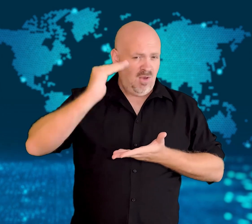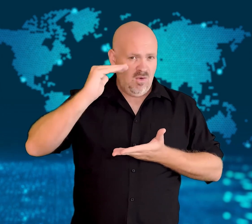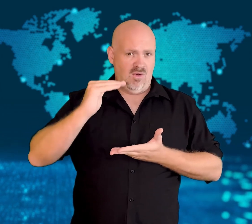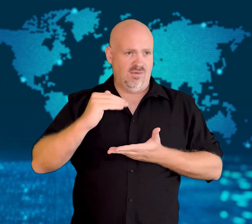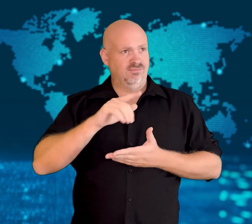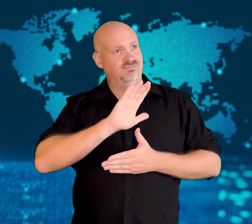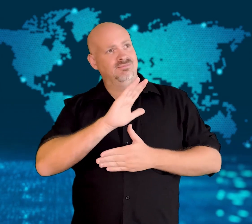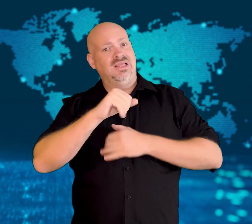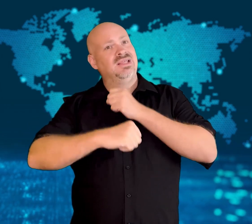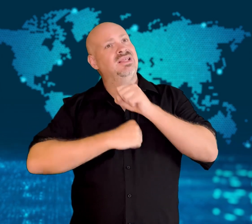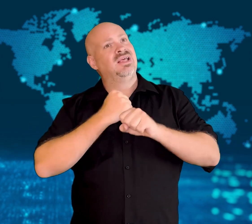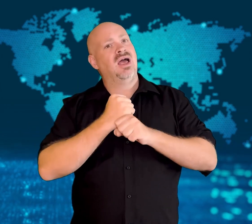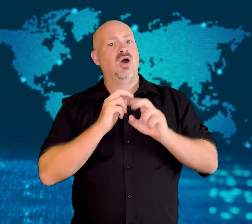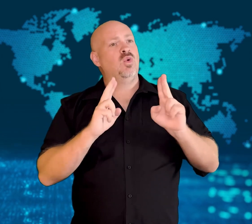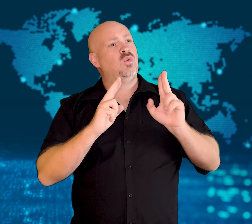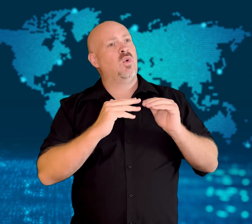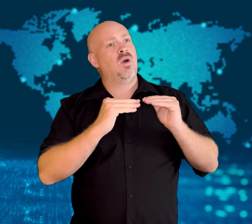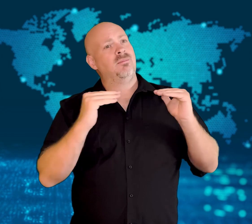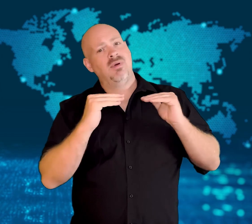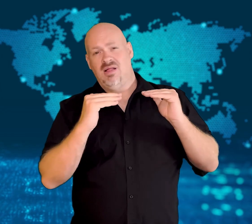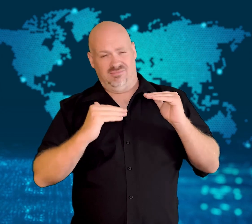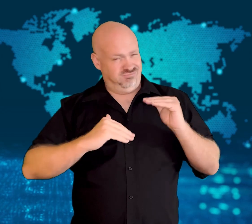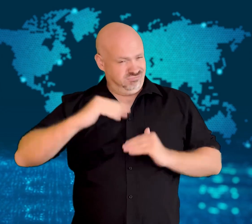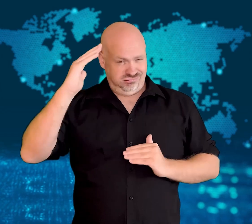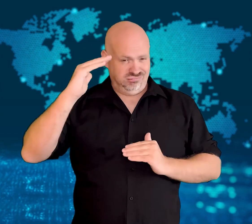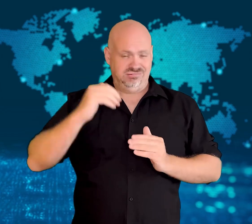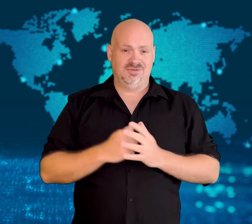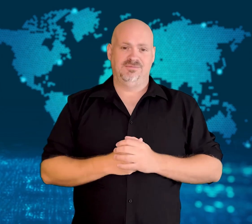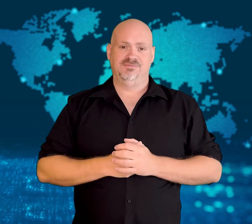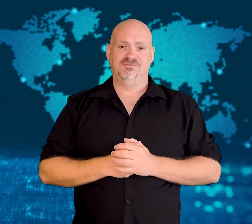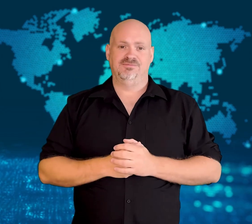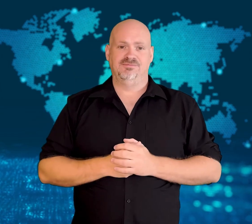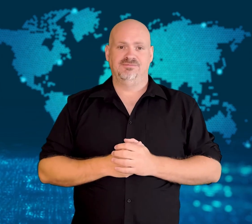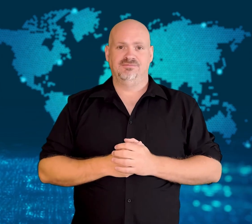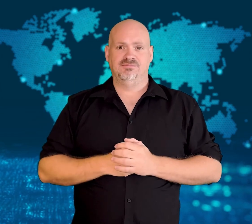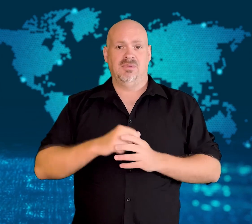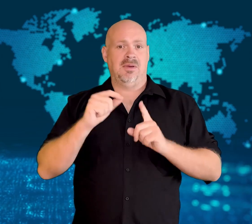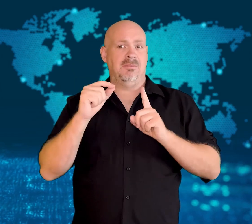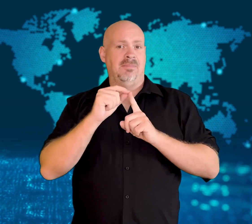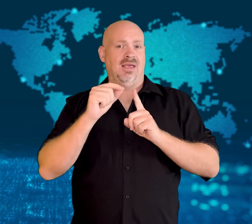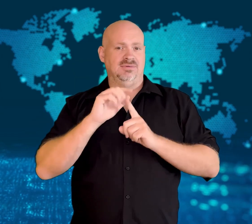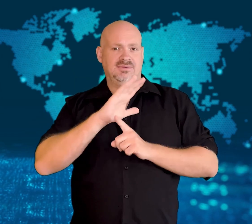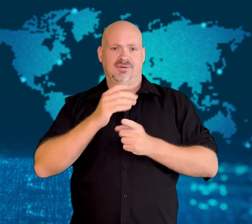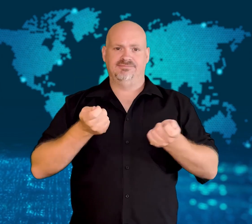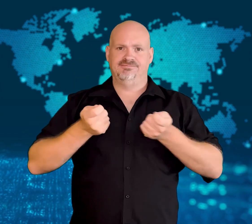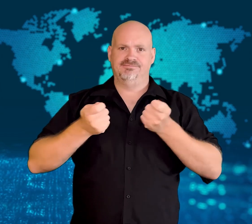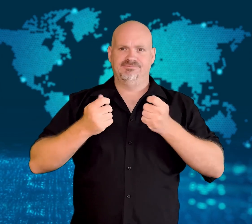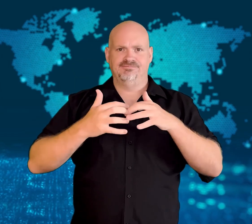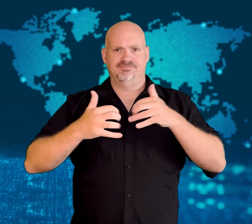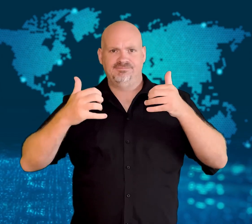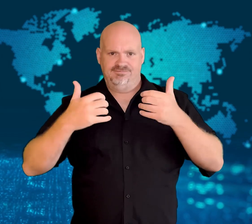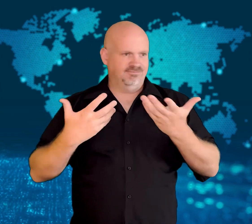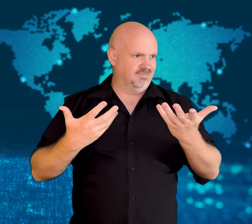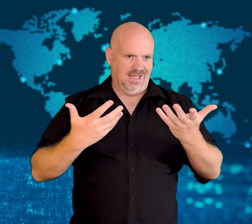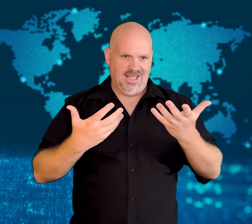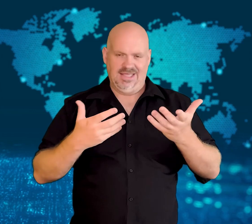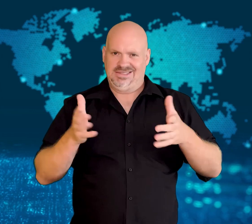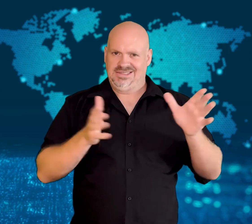Pakistani governmental agencies have set up aid and relief camps